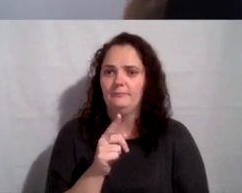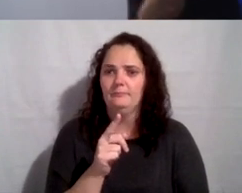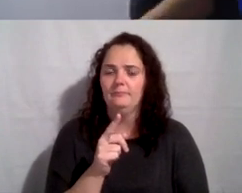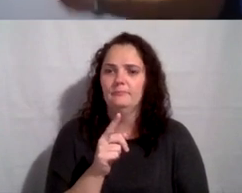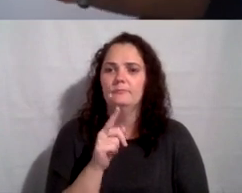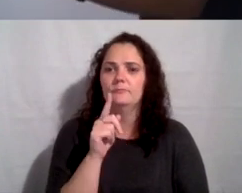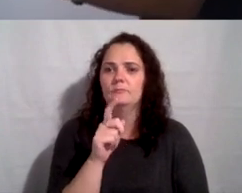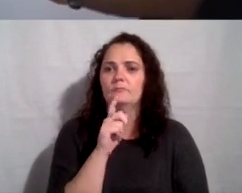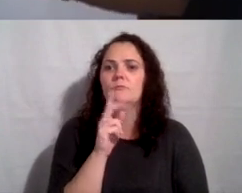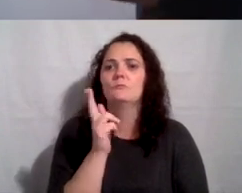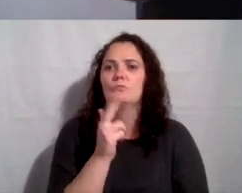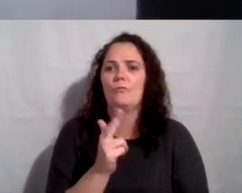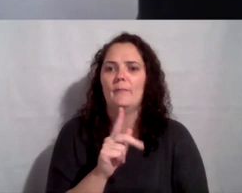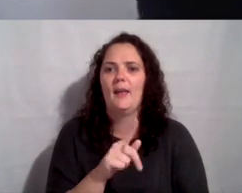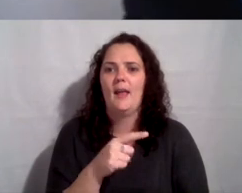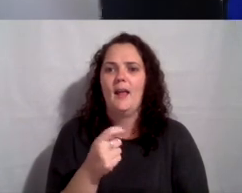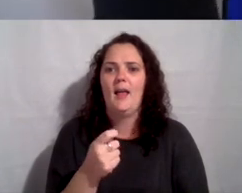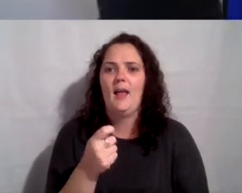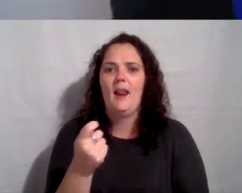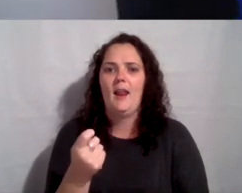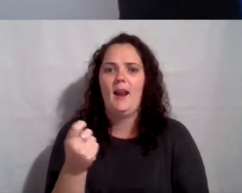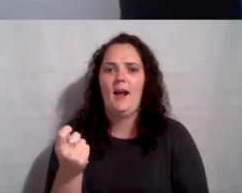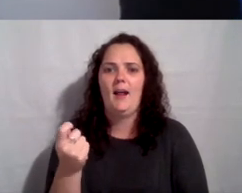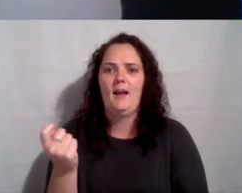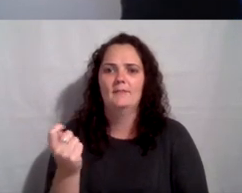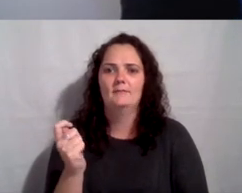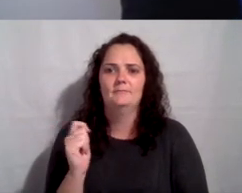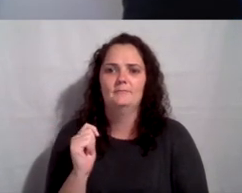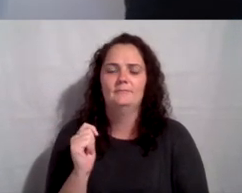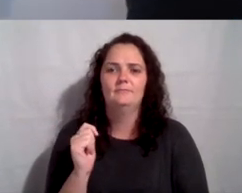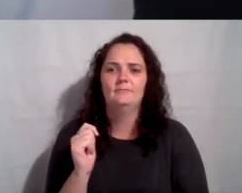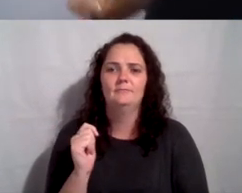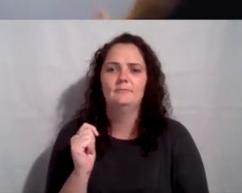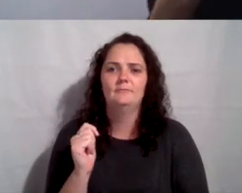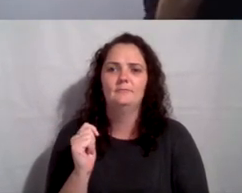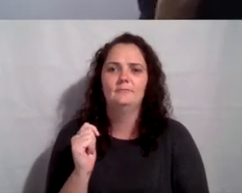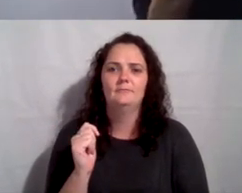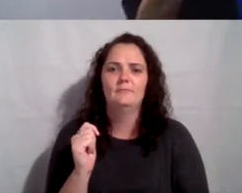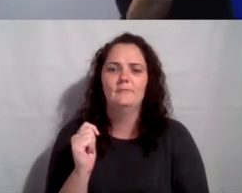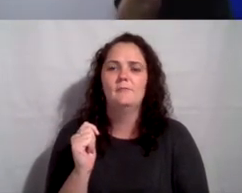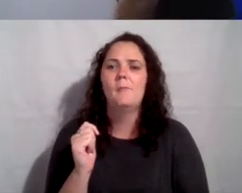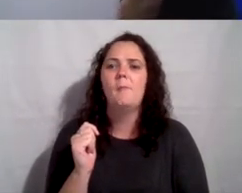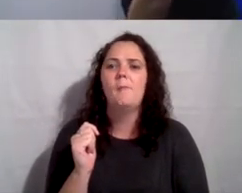you're going to draw the next drawing. And as you can see here, I’m just going to move over on my page a little bit to the side but